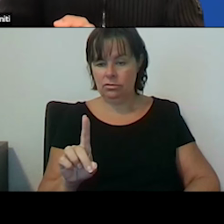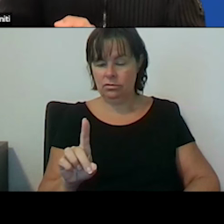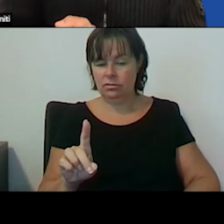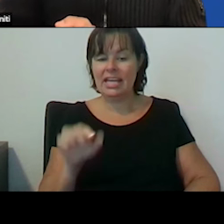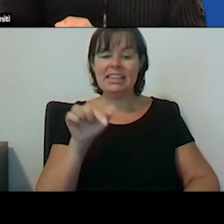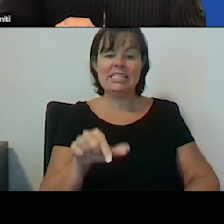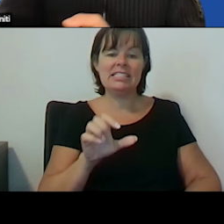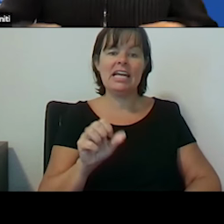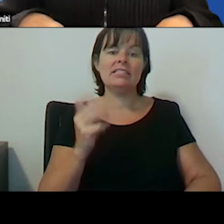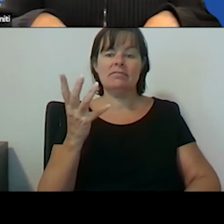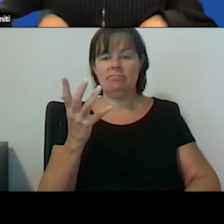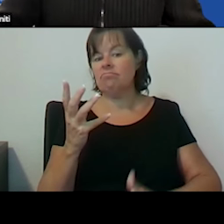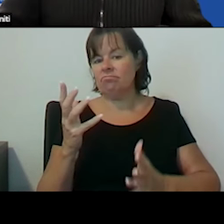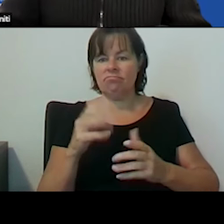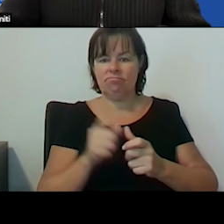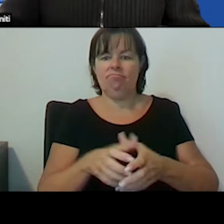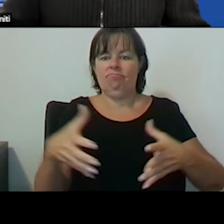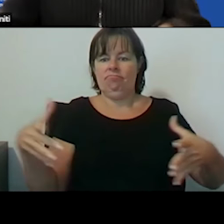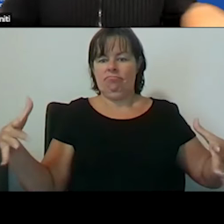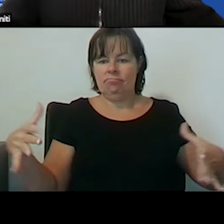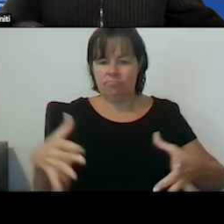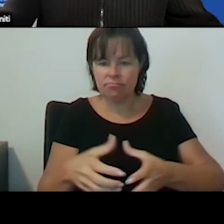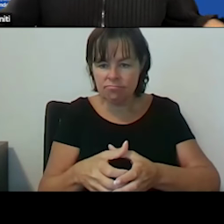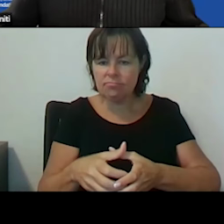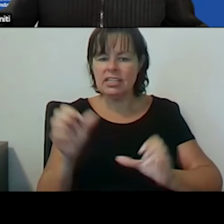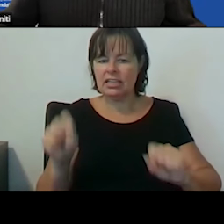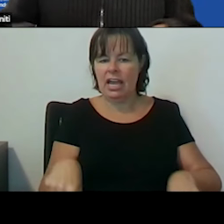as you can imagine and in an agency like diamond we have multiple clients